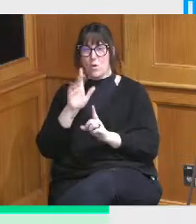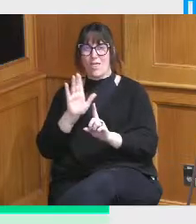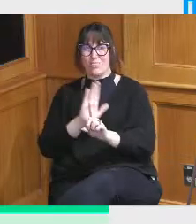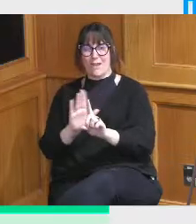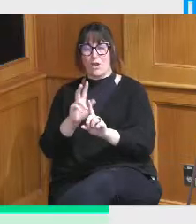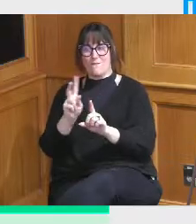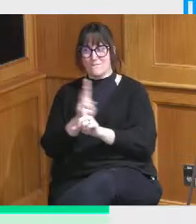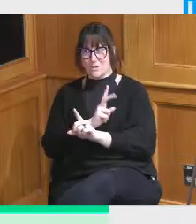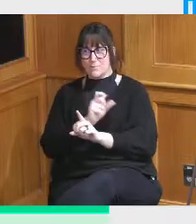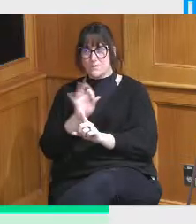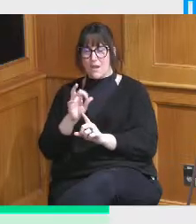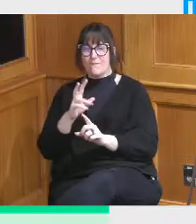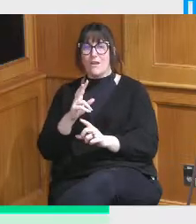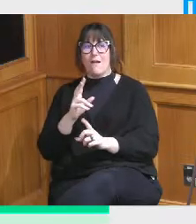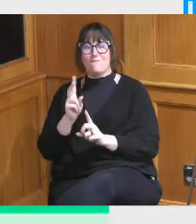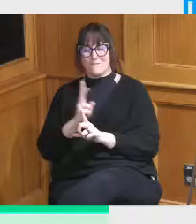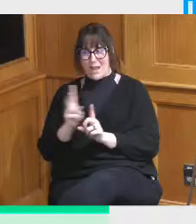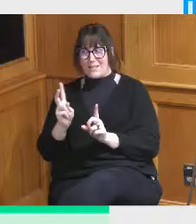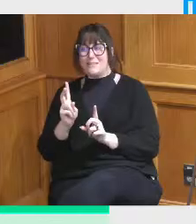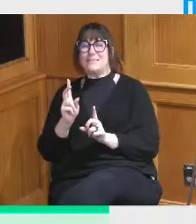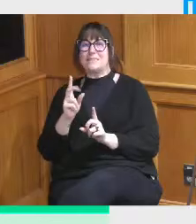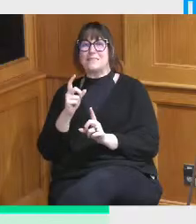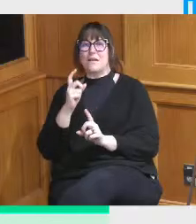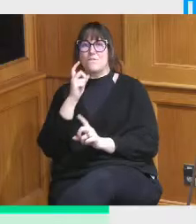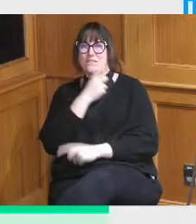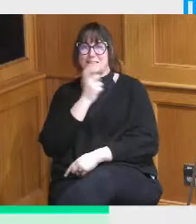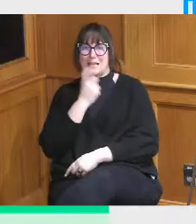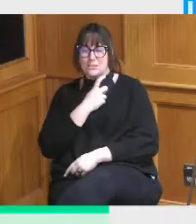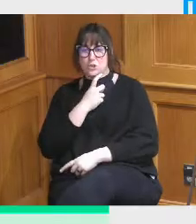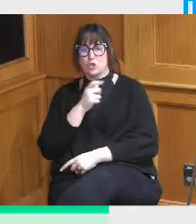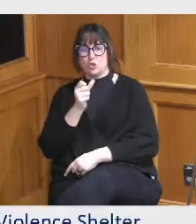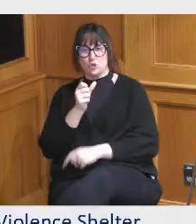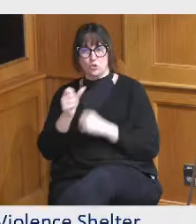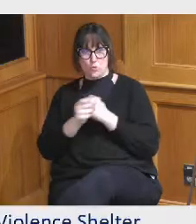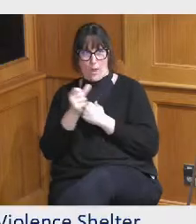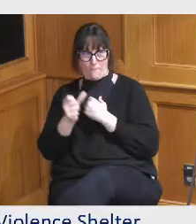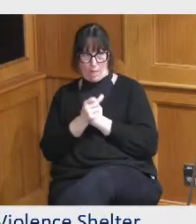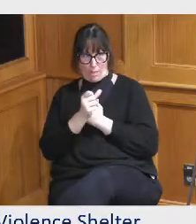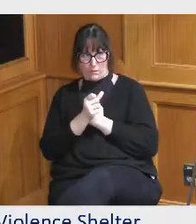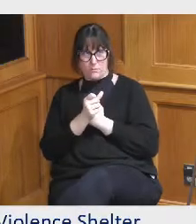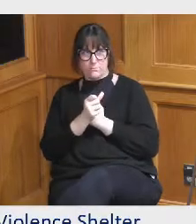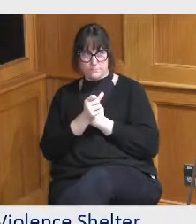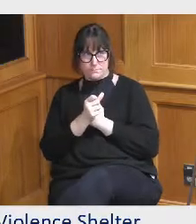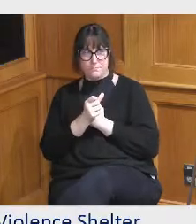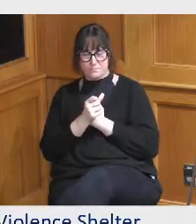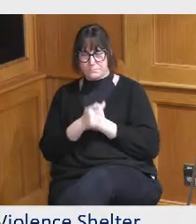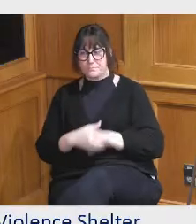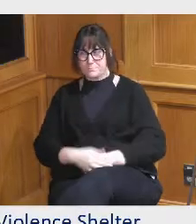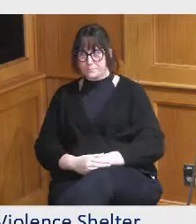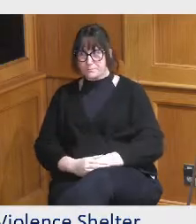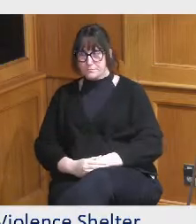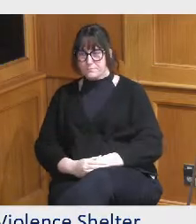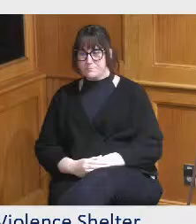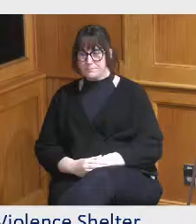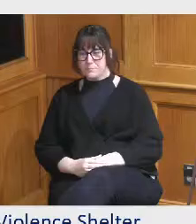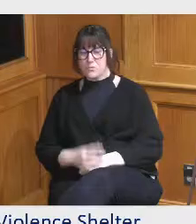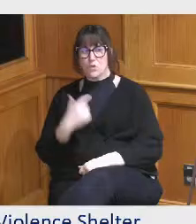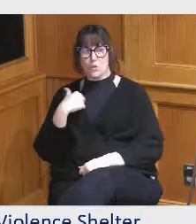dental treatment program to address oral trauma cedex funding recommendations can be